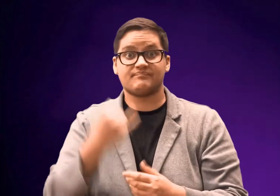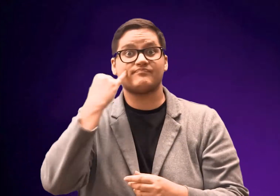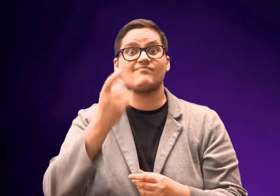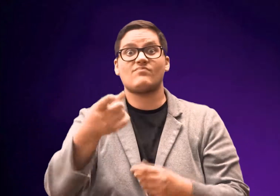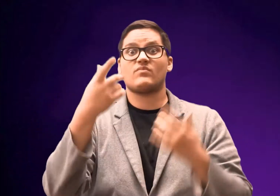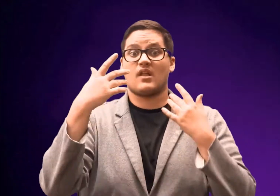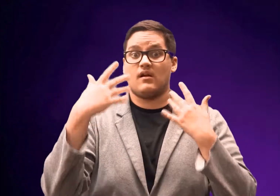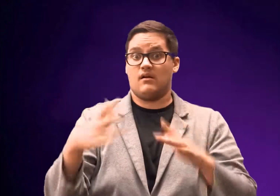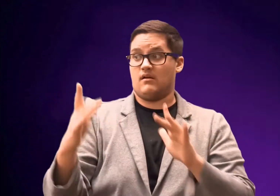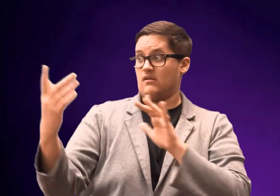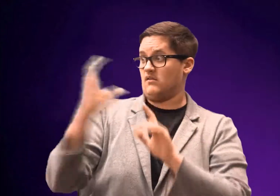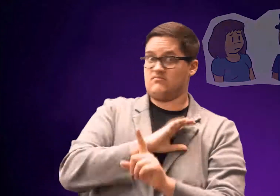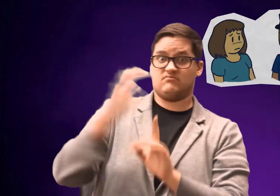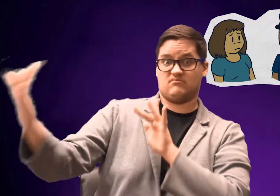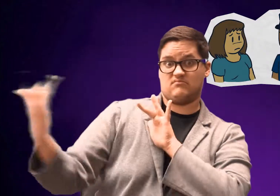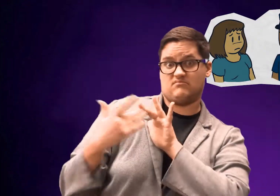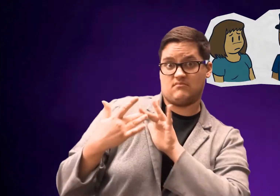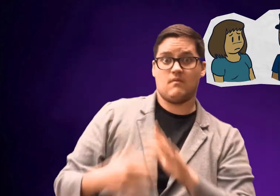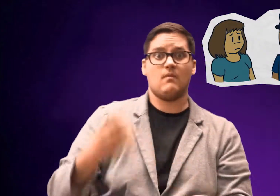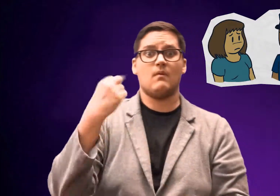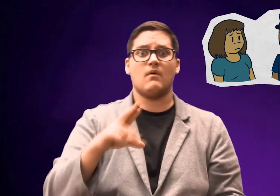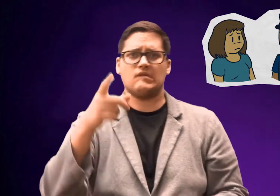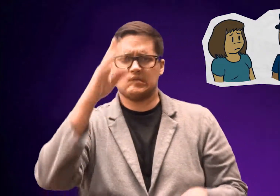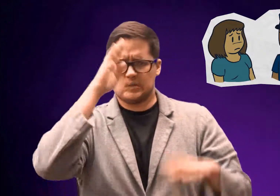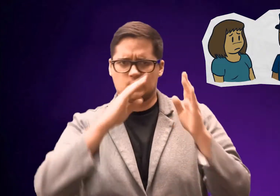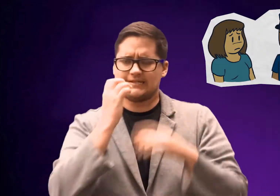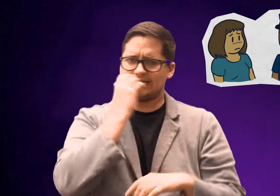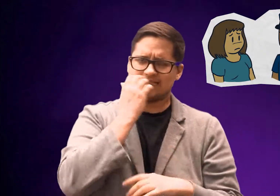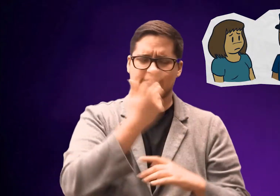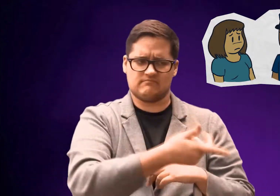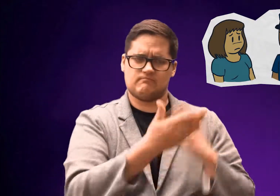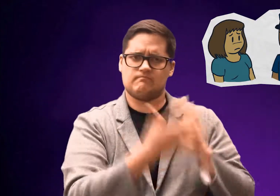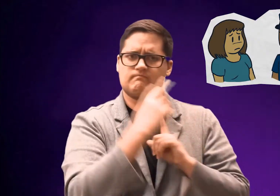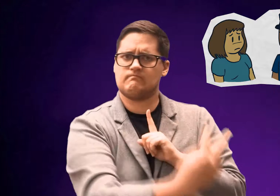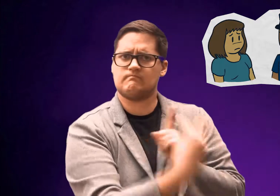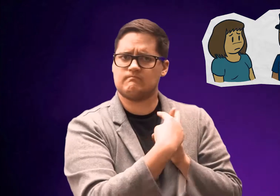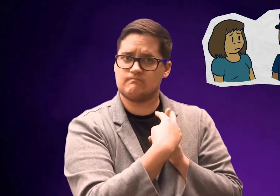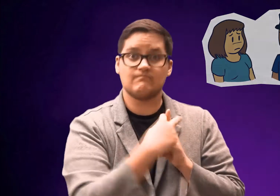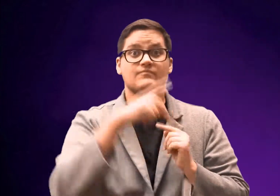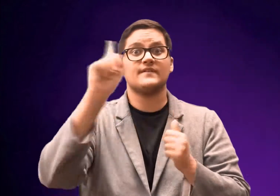If you have been contacted by the police or if you are worried that you may be at risk of criminal charges,